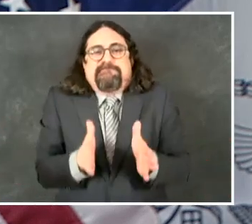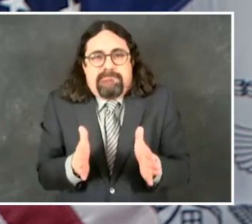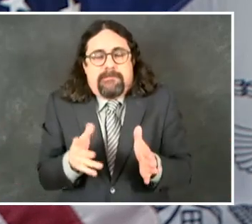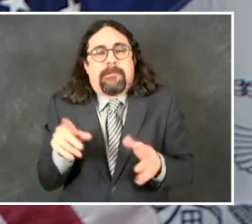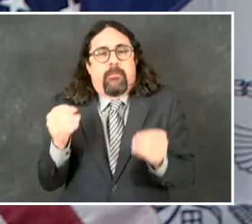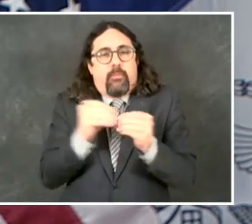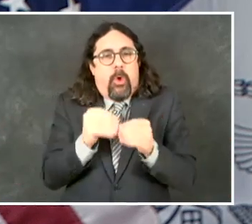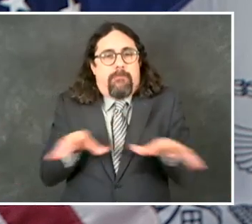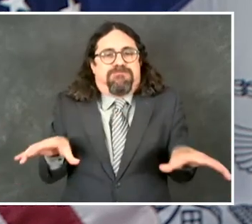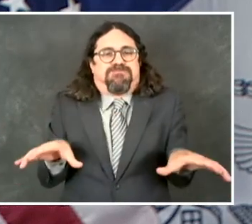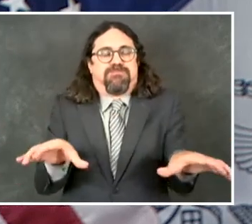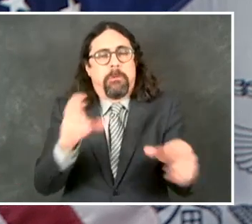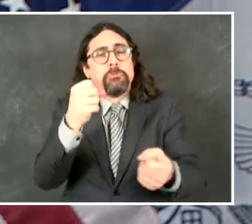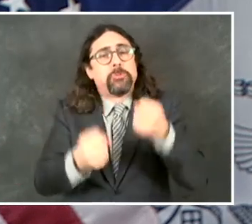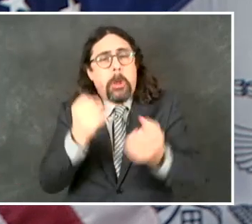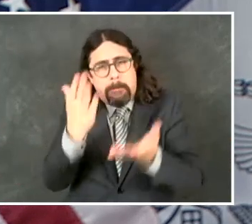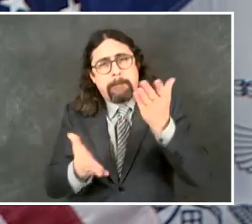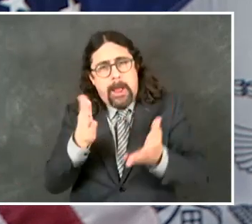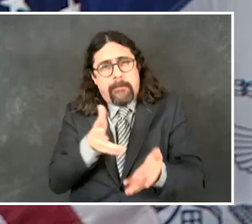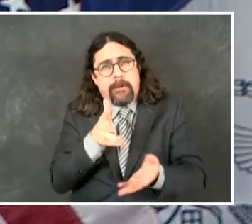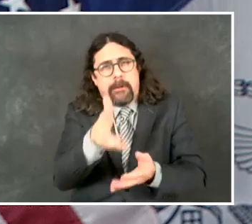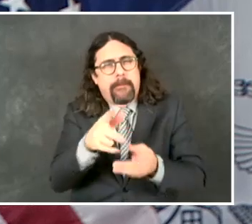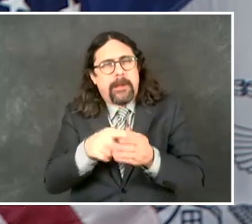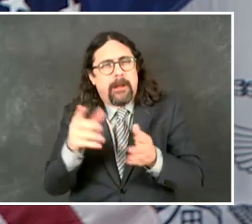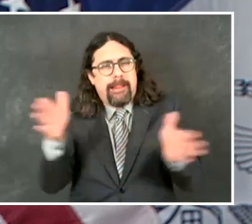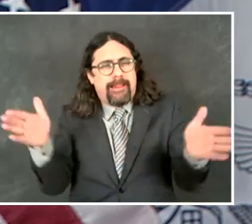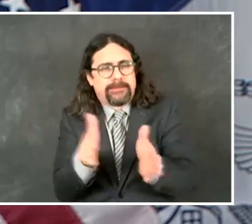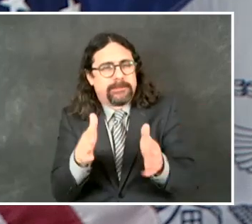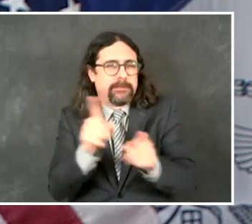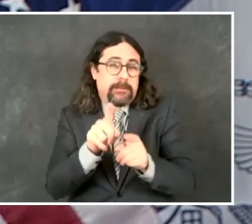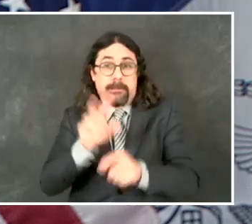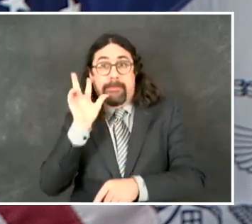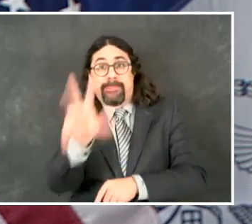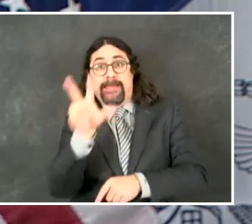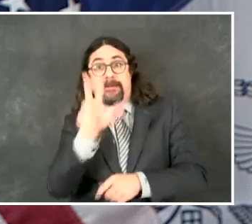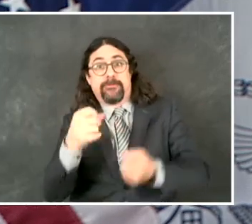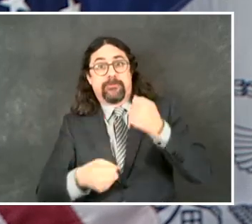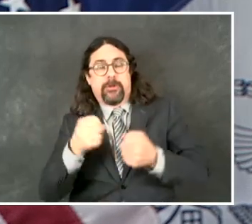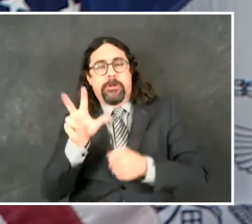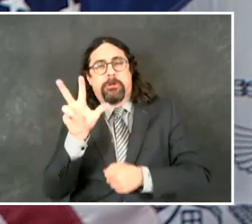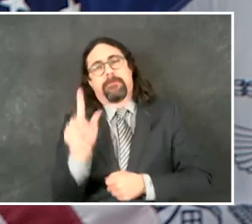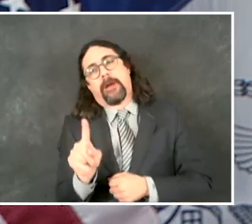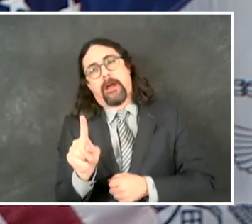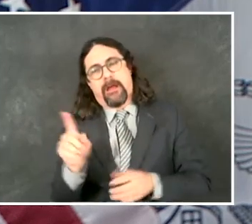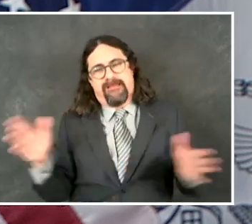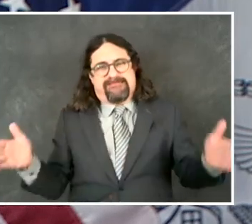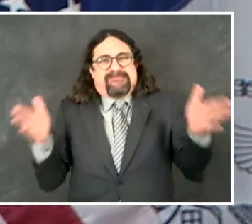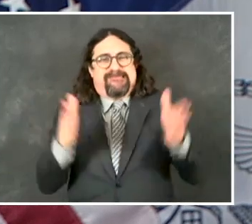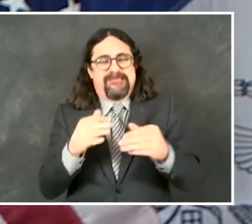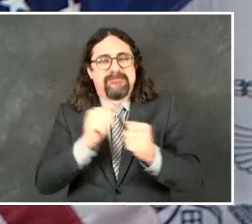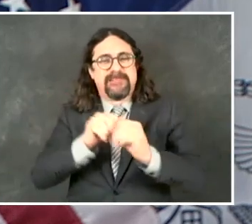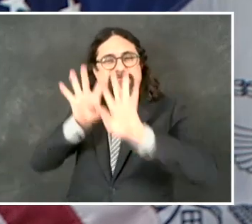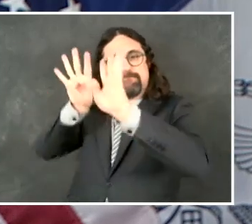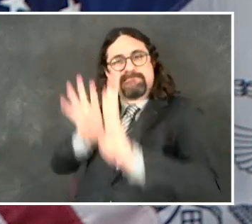SOMAE REIK LEN A ATTRACTION LIKE A PARKUT B A PLACE WE CAN SAFELY OPN EUP S APCEA AND HAVE IT BE